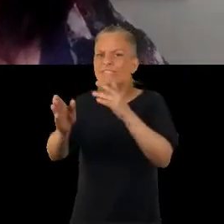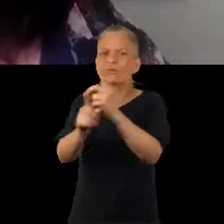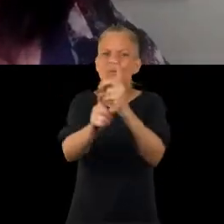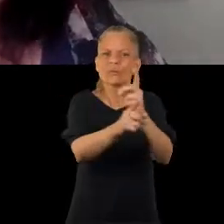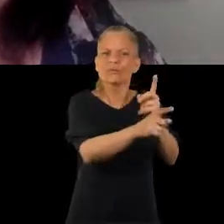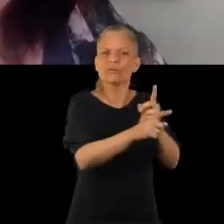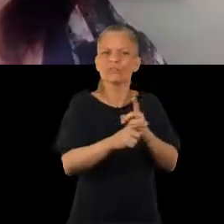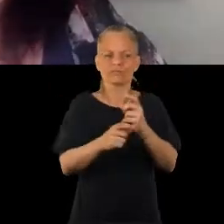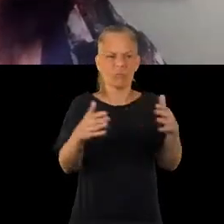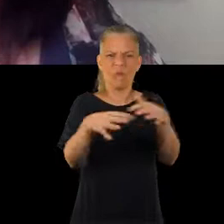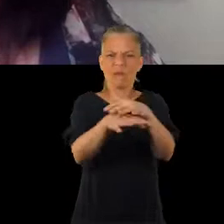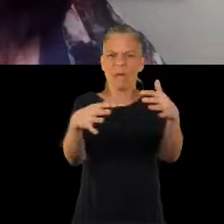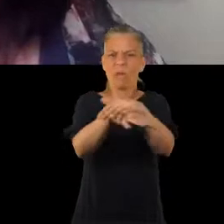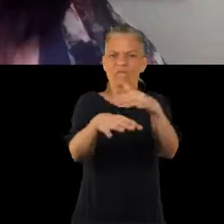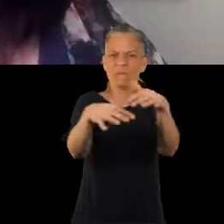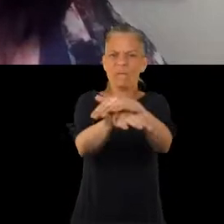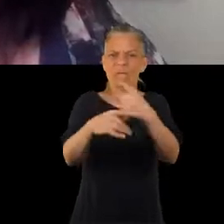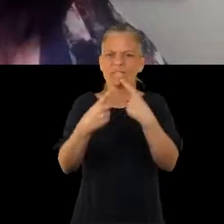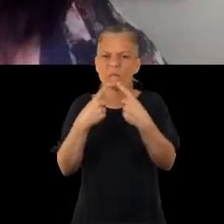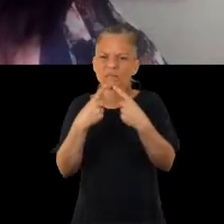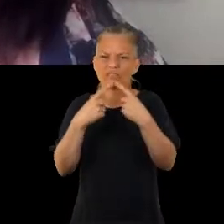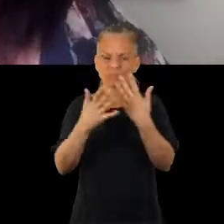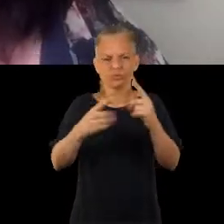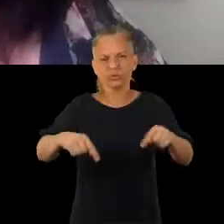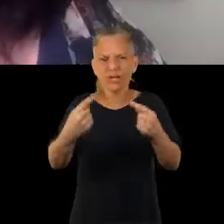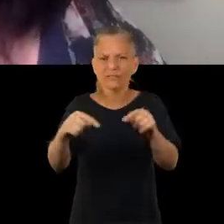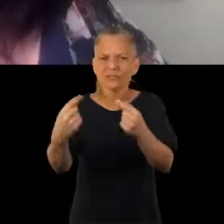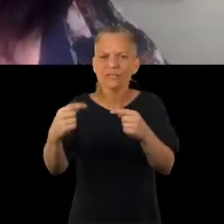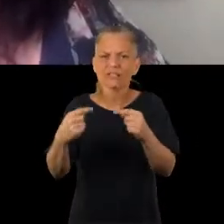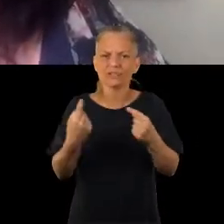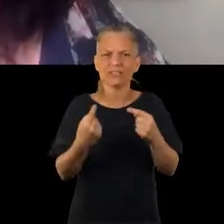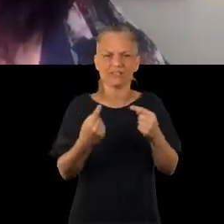lots of organisations are delivering peer roles almost by default because people will